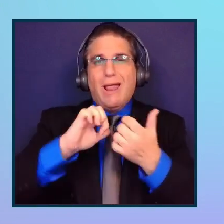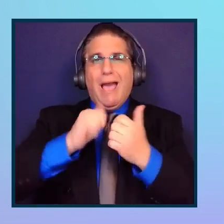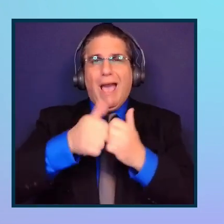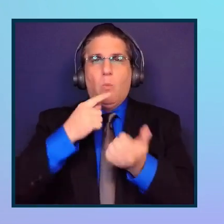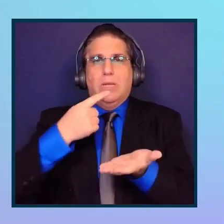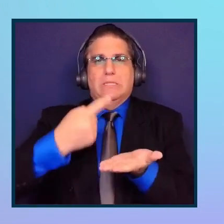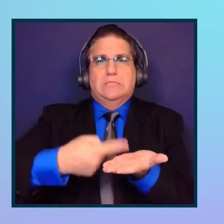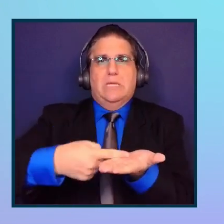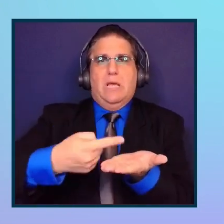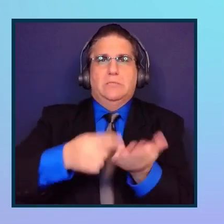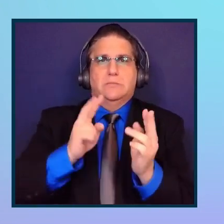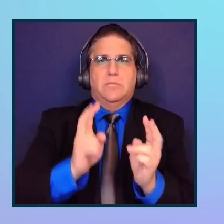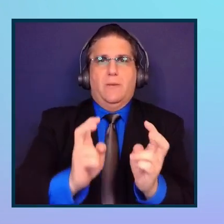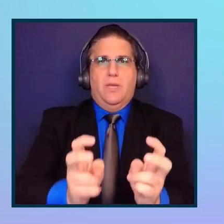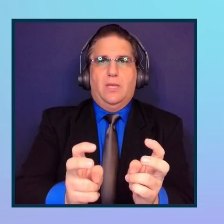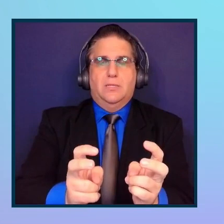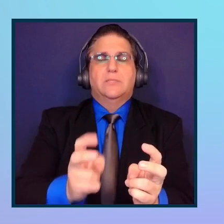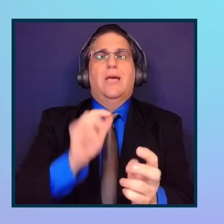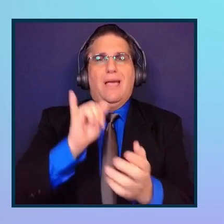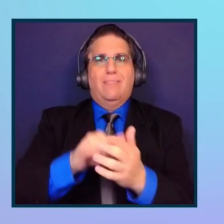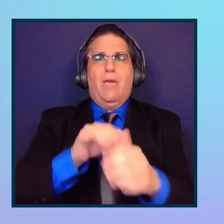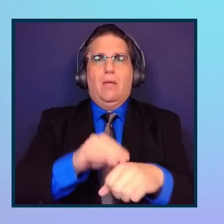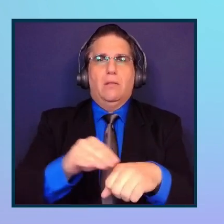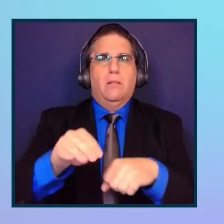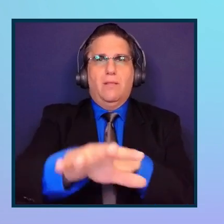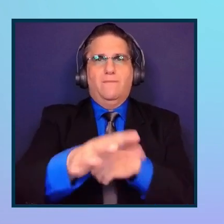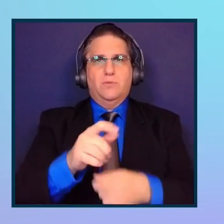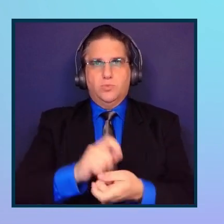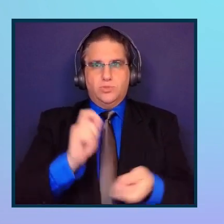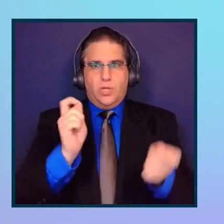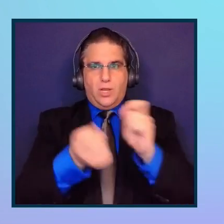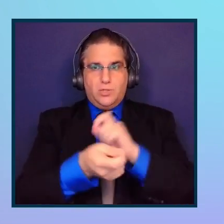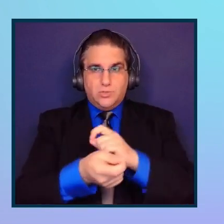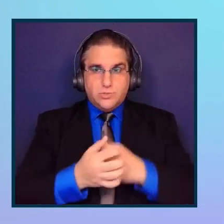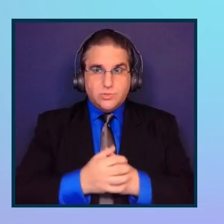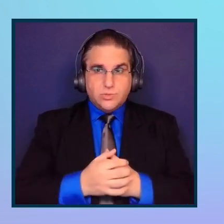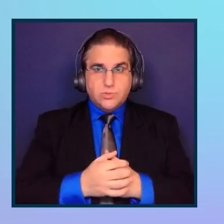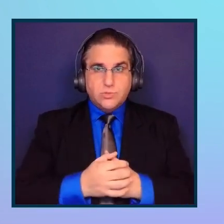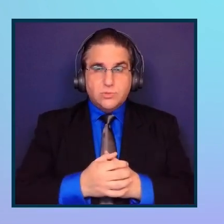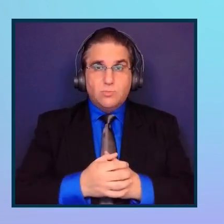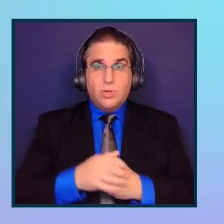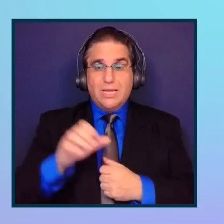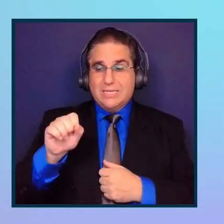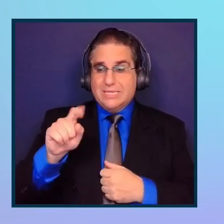that is how things will change because status has no chance against culture.